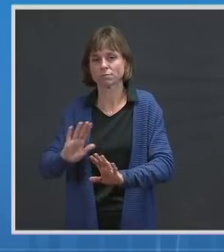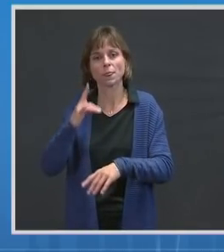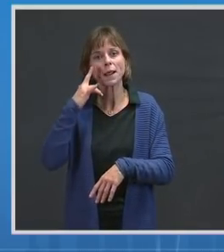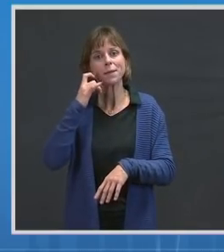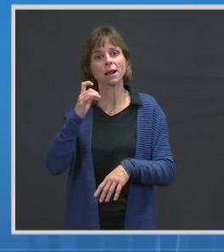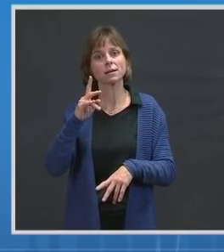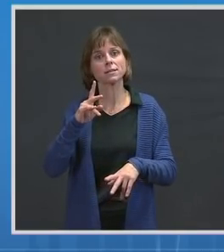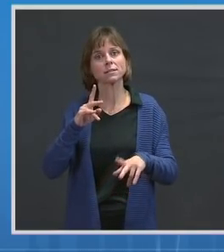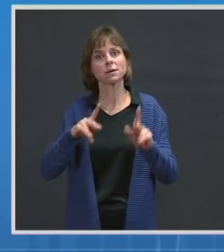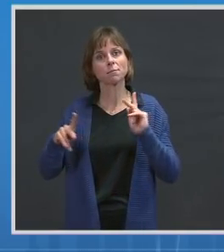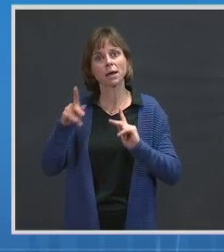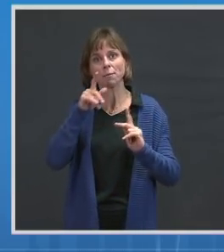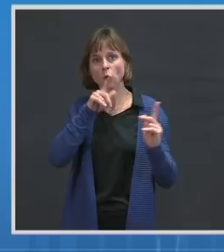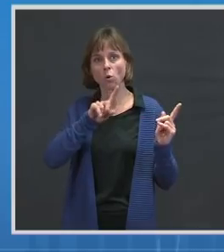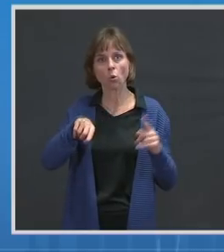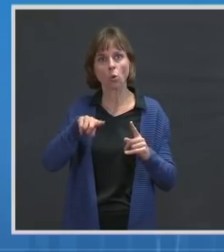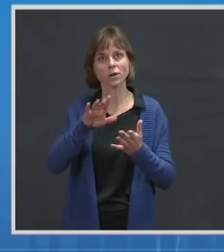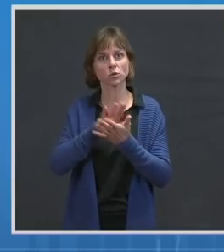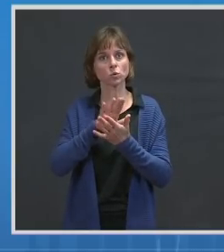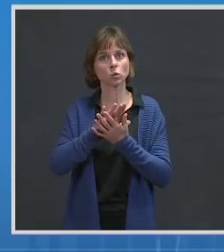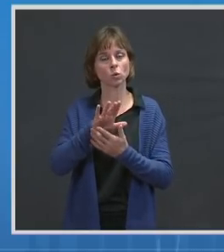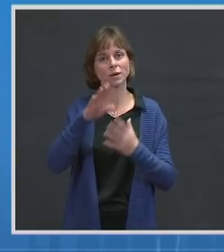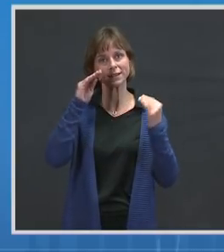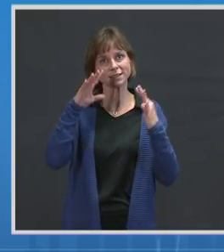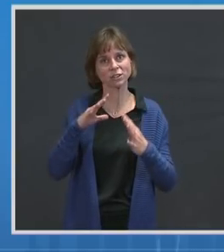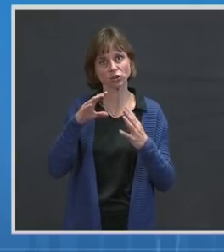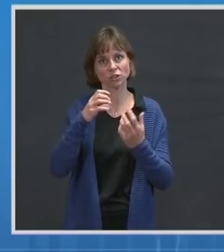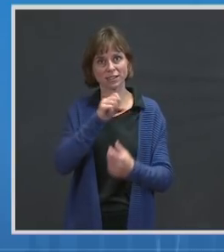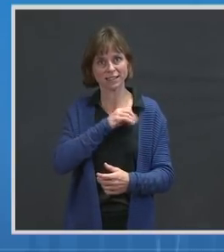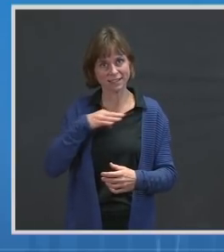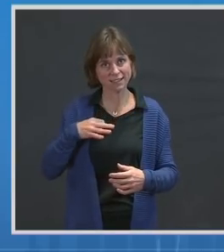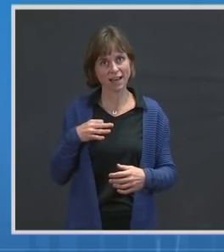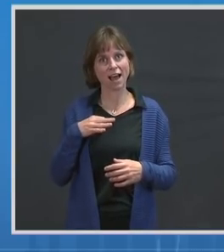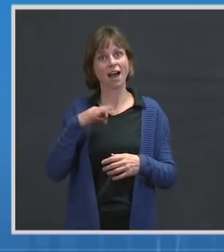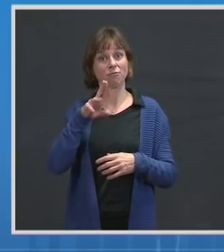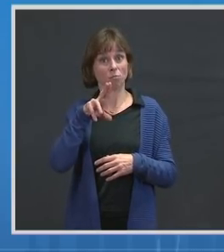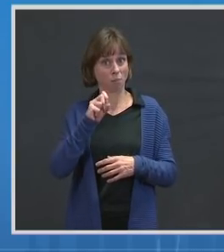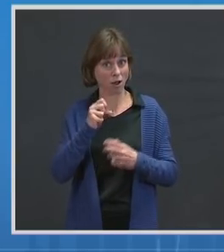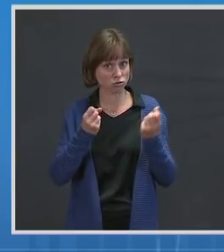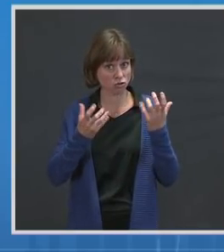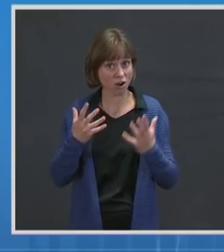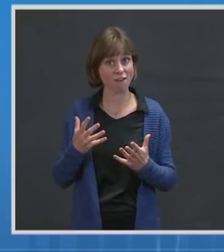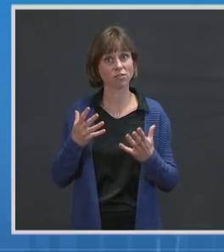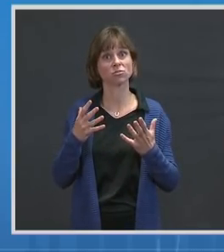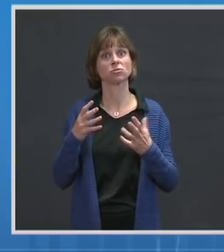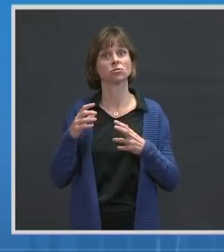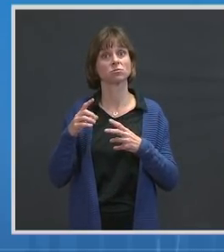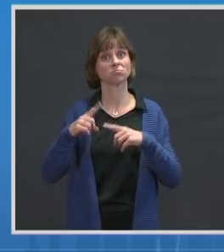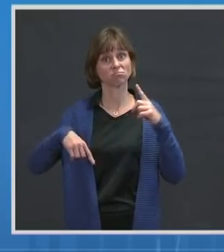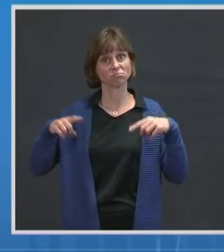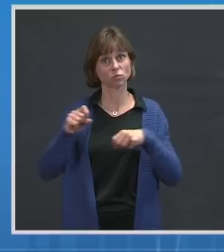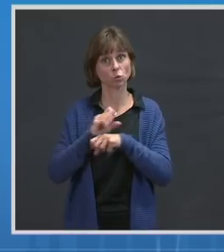teachers, staff, bus workers, and what not, bus drivers -- have gotten disease from the community,